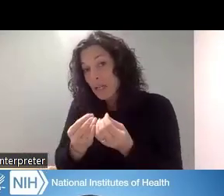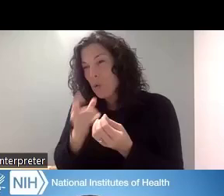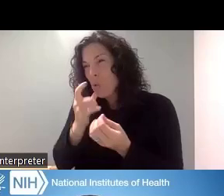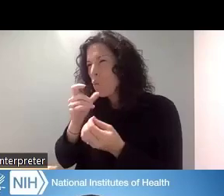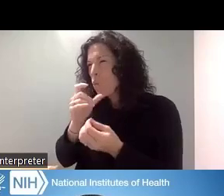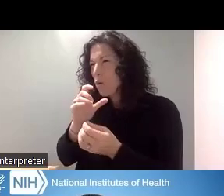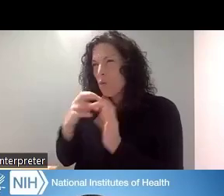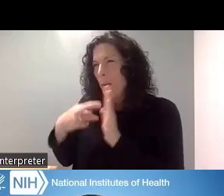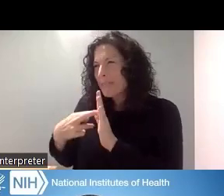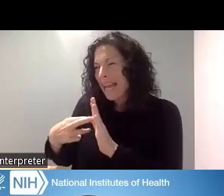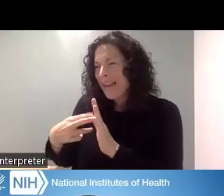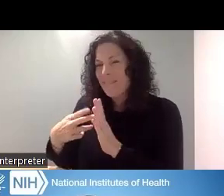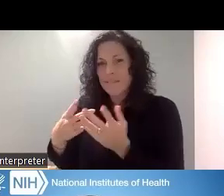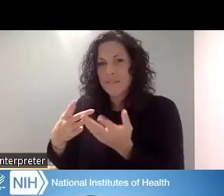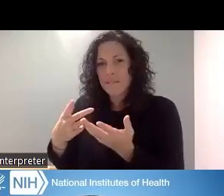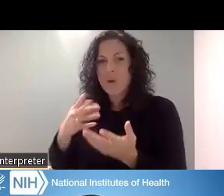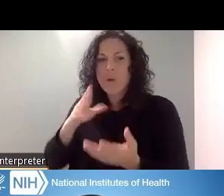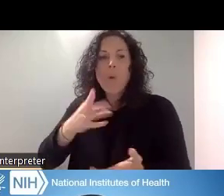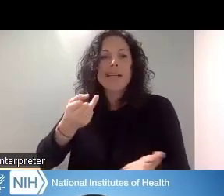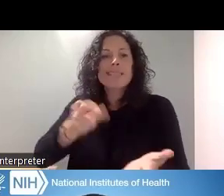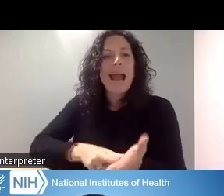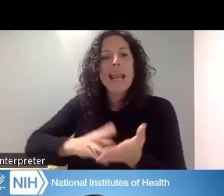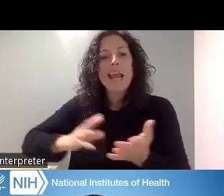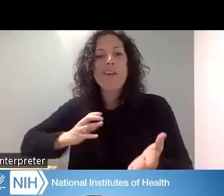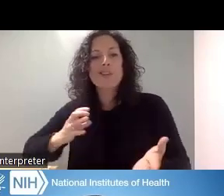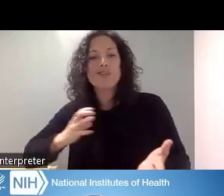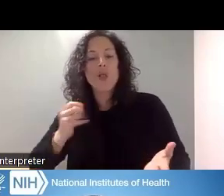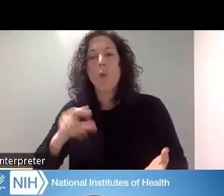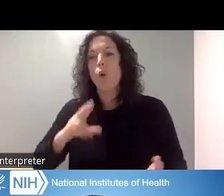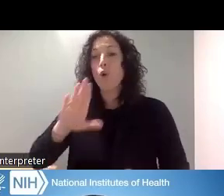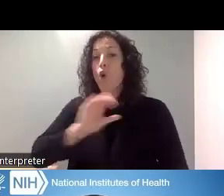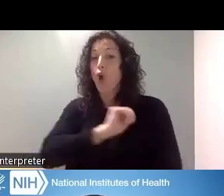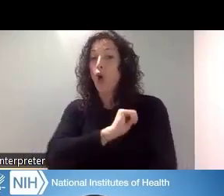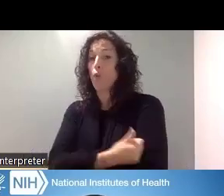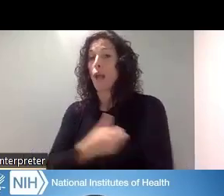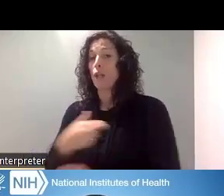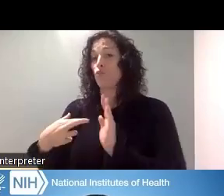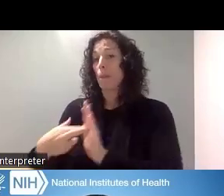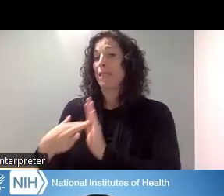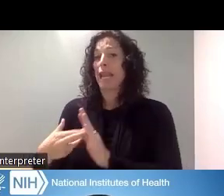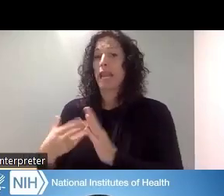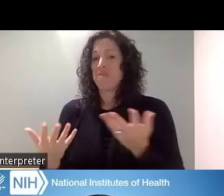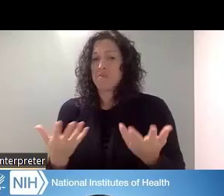Now this may be called your signing official or your authorized representative, and they're usually located